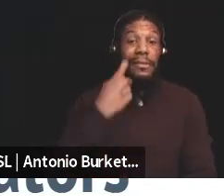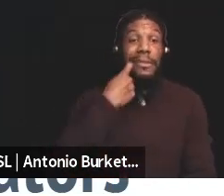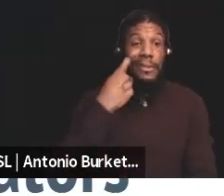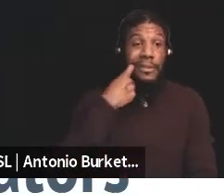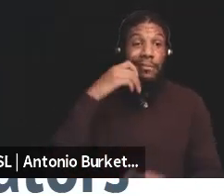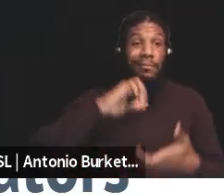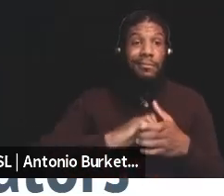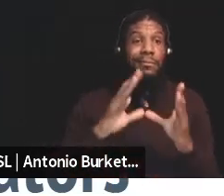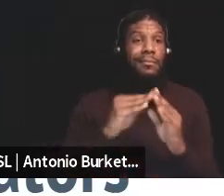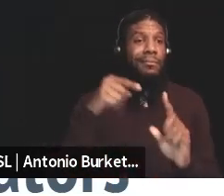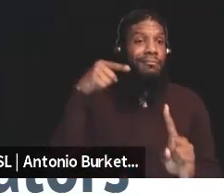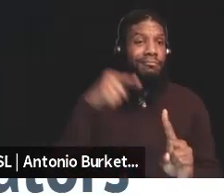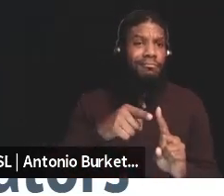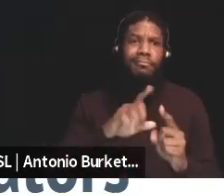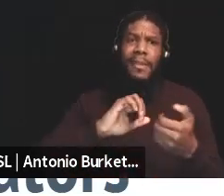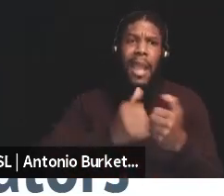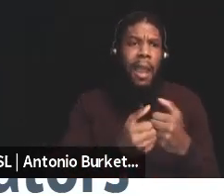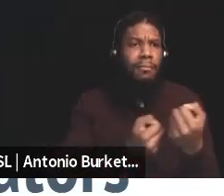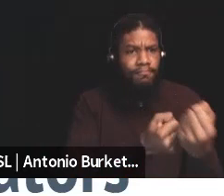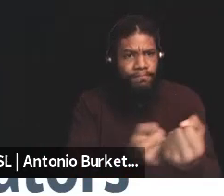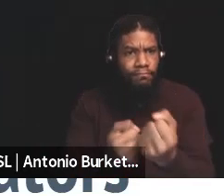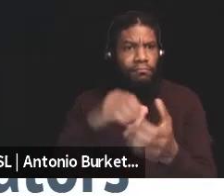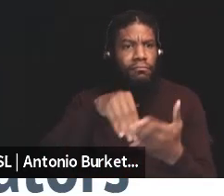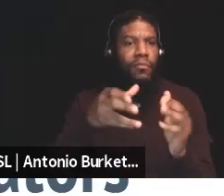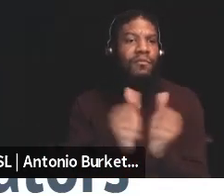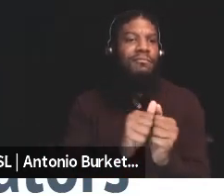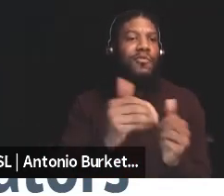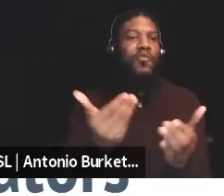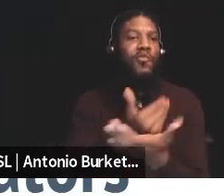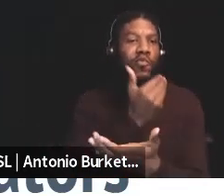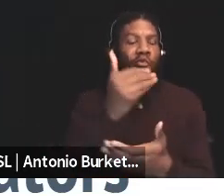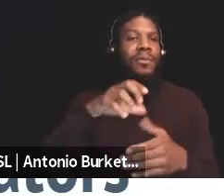on exploring how we can support students on a new assignment in our doctoral program, and we